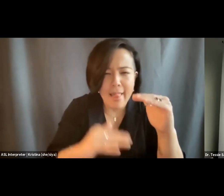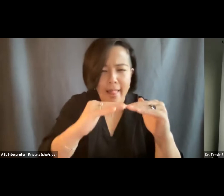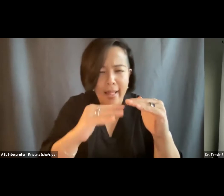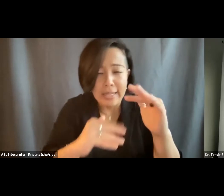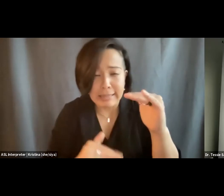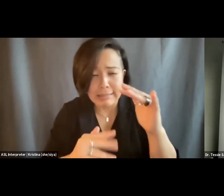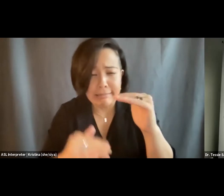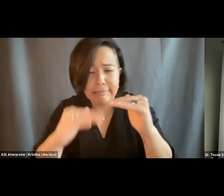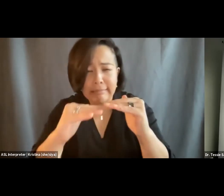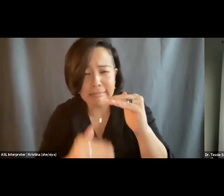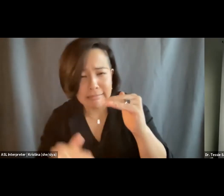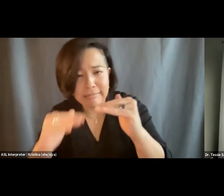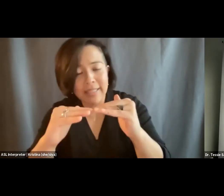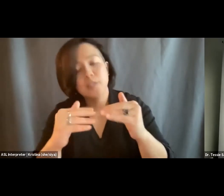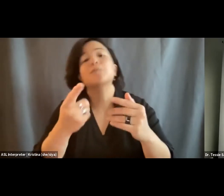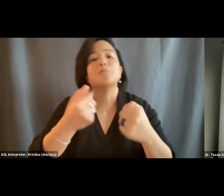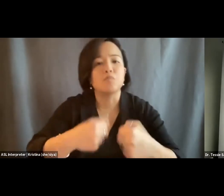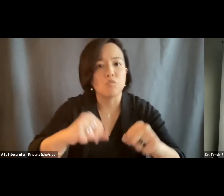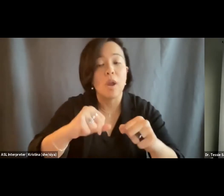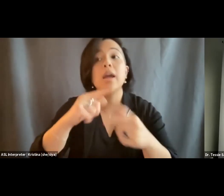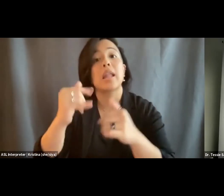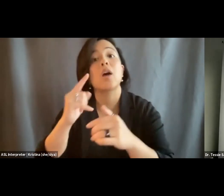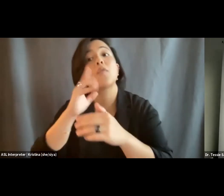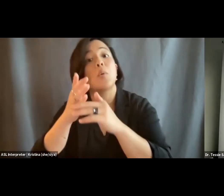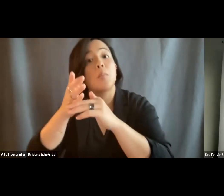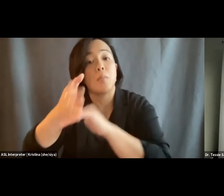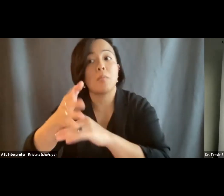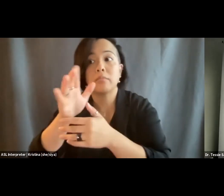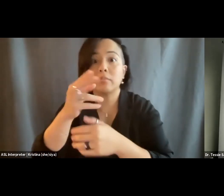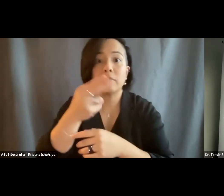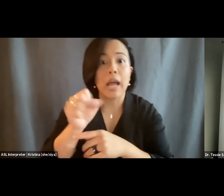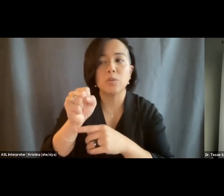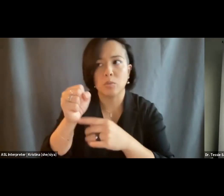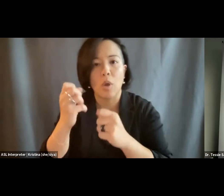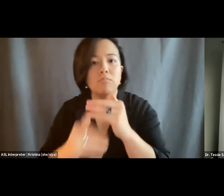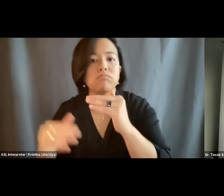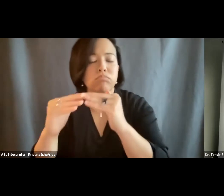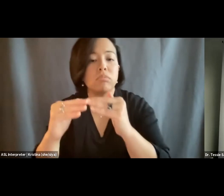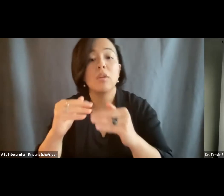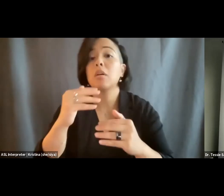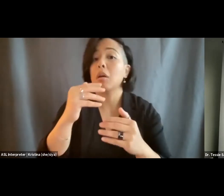tend to get accentuated at the secondary school level. Nevertheless, before the pandemic, some progress had been made.